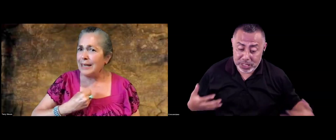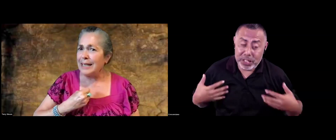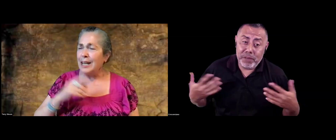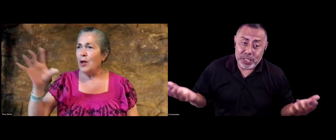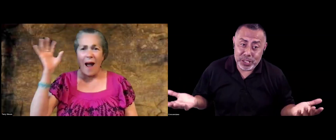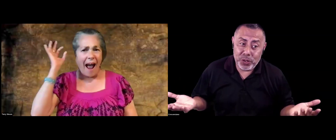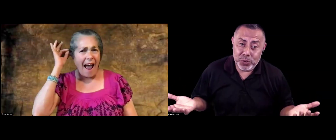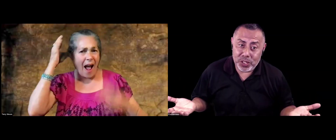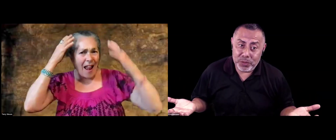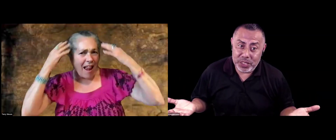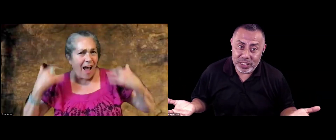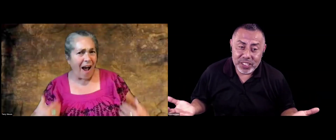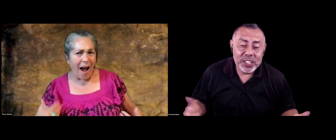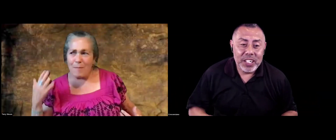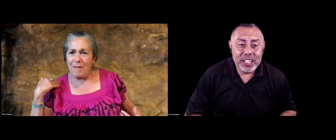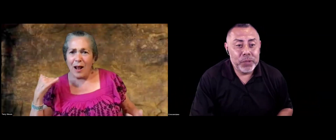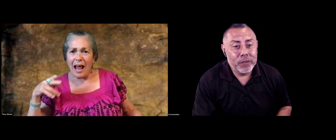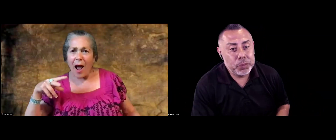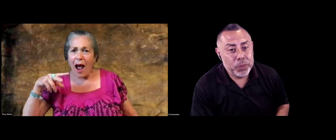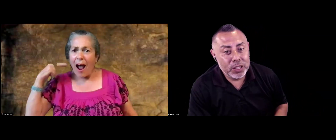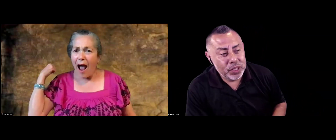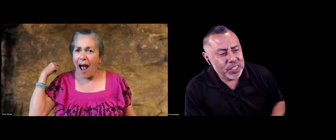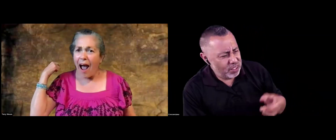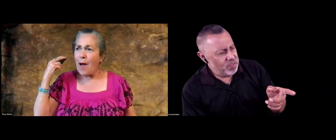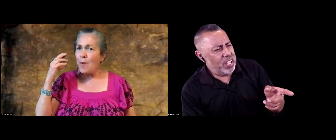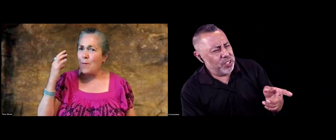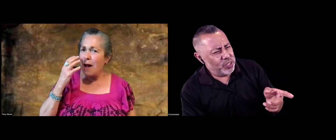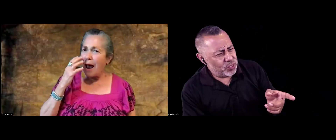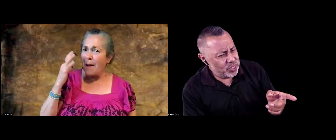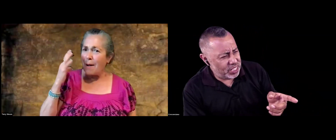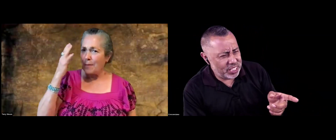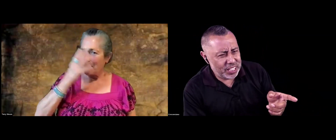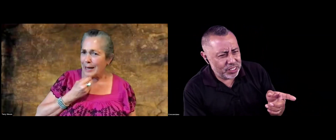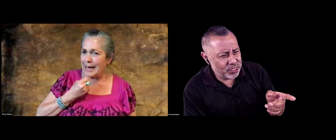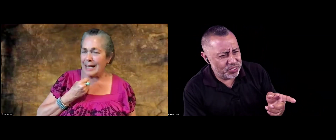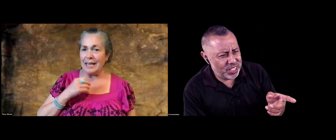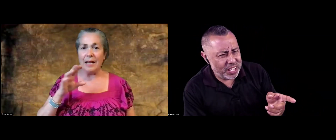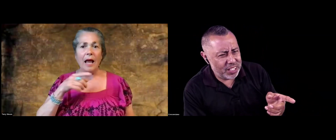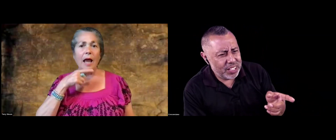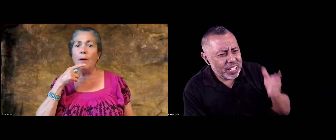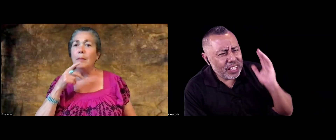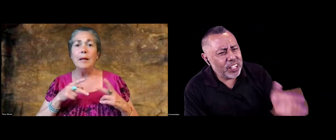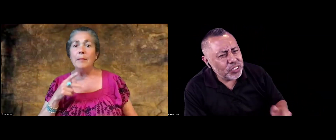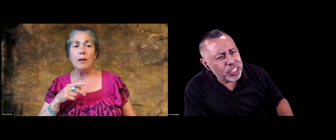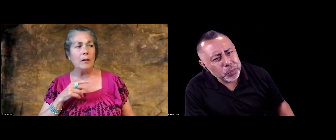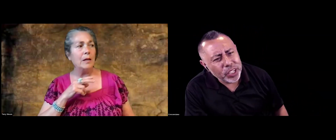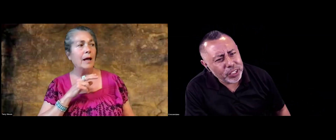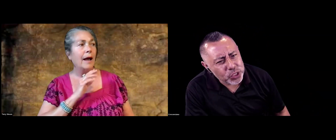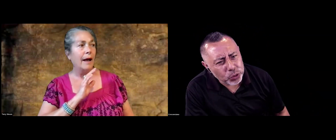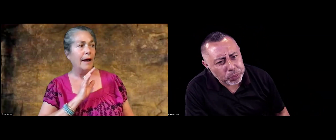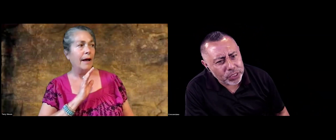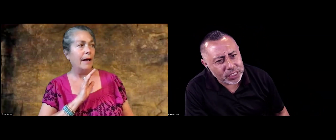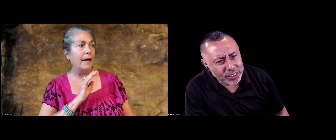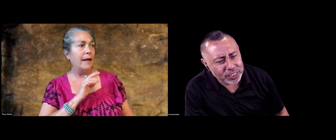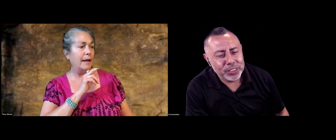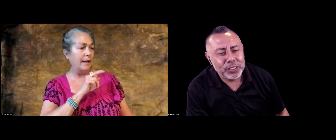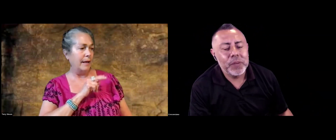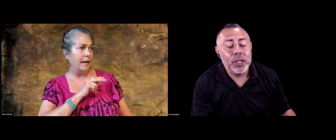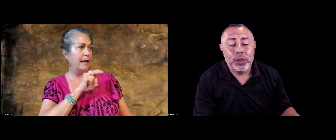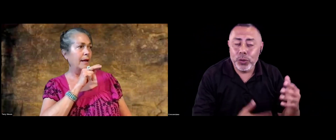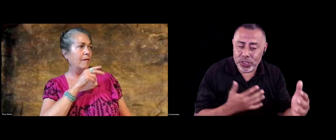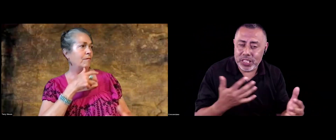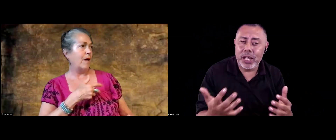It obviously shows on me. And they might respond with and you're so skinny how do you do that And how do you keep your hair so pretty?